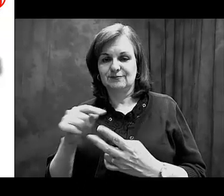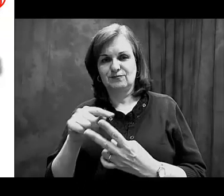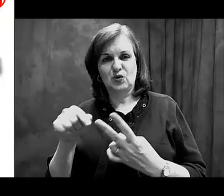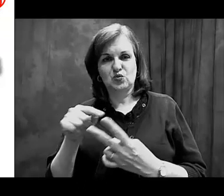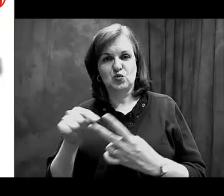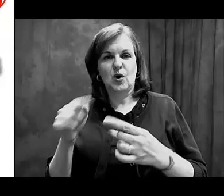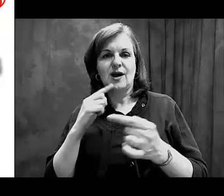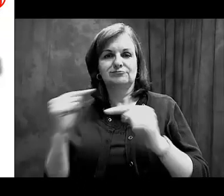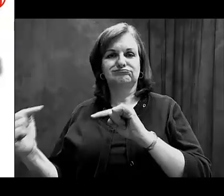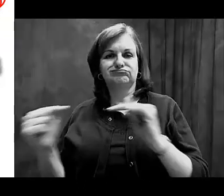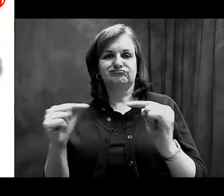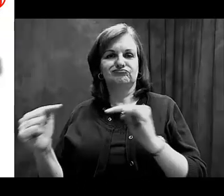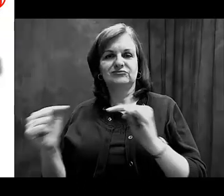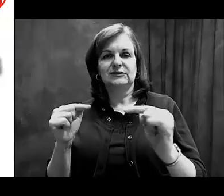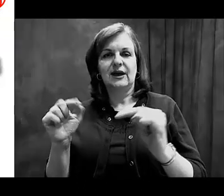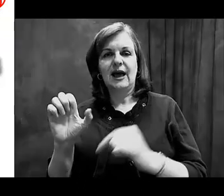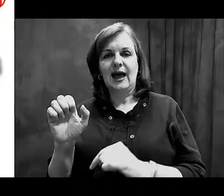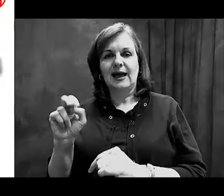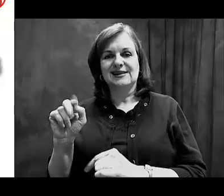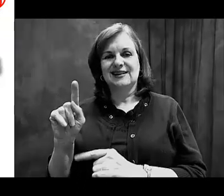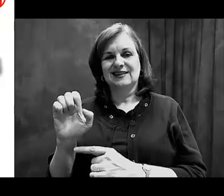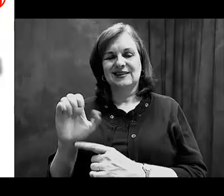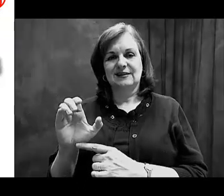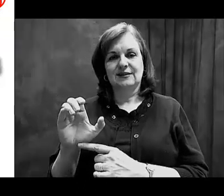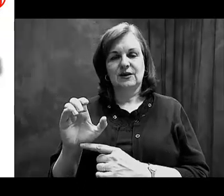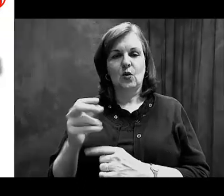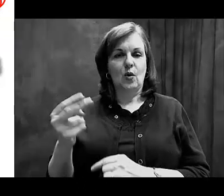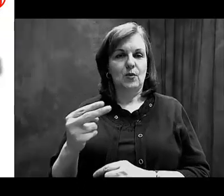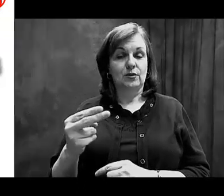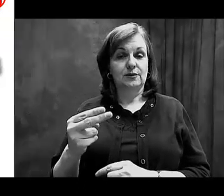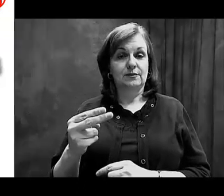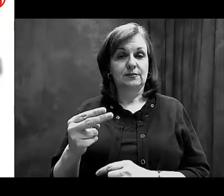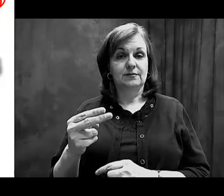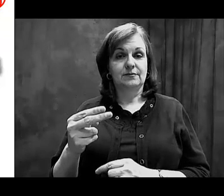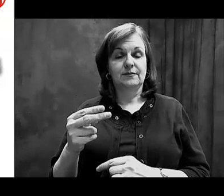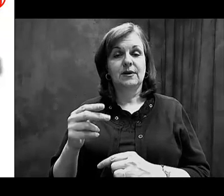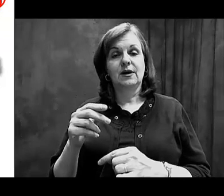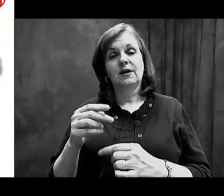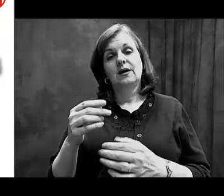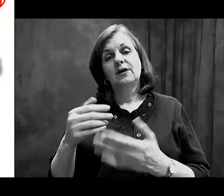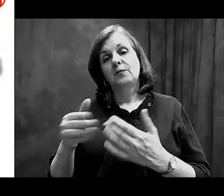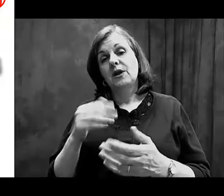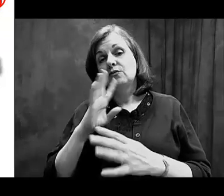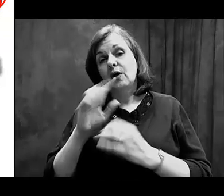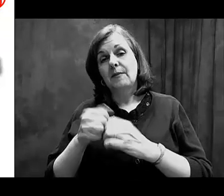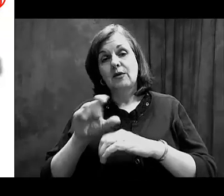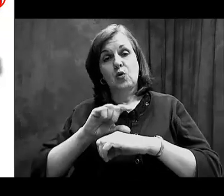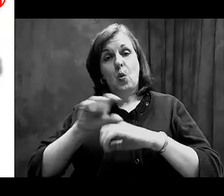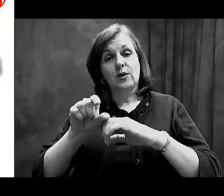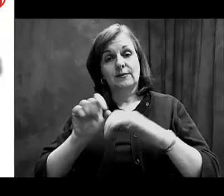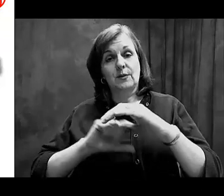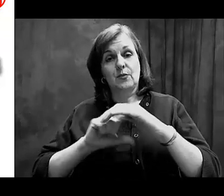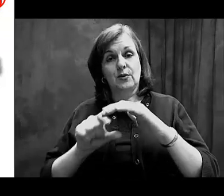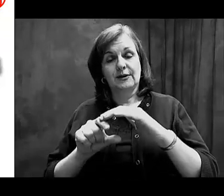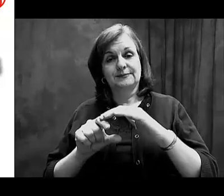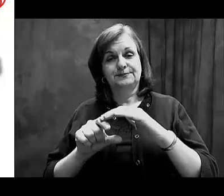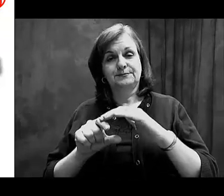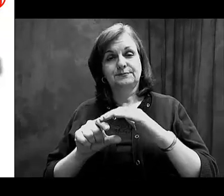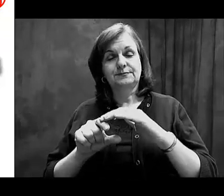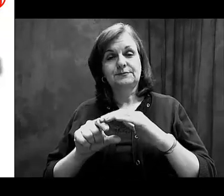and what we look at is whether you're dealing with the cortex or the medulla -- the hypothalamus and the pituitary gland are